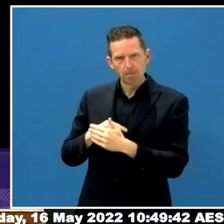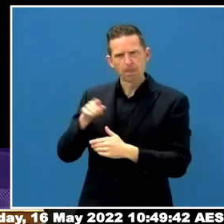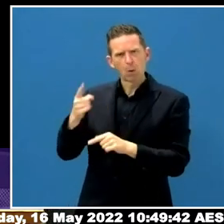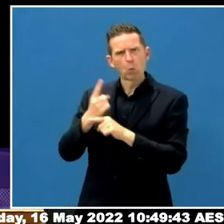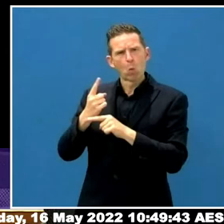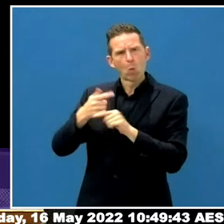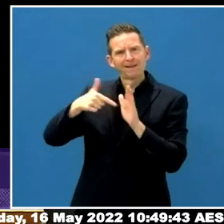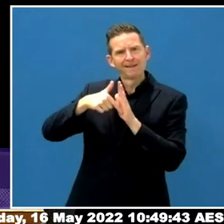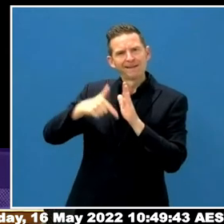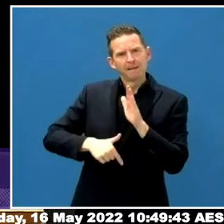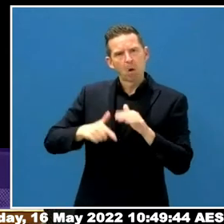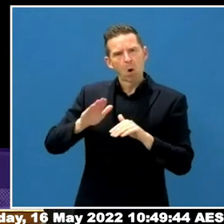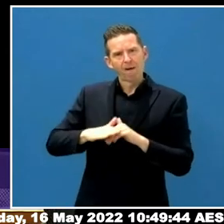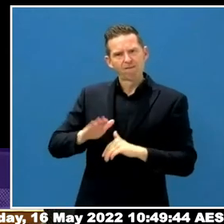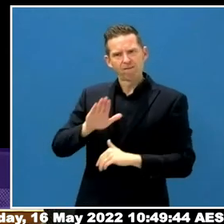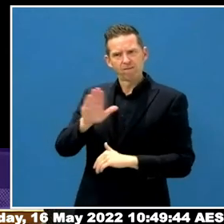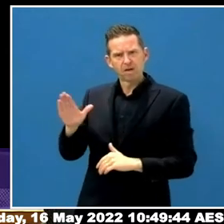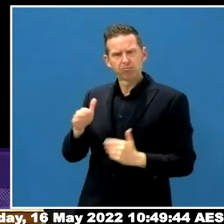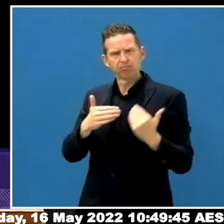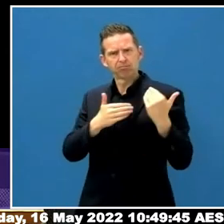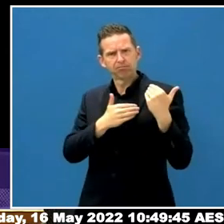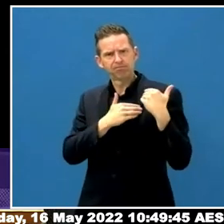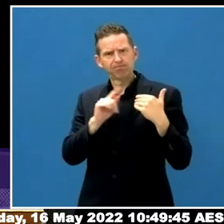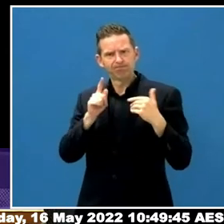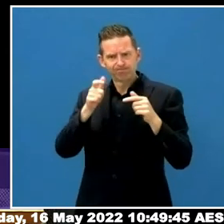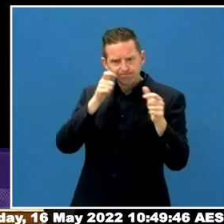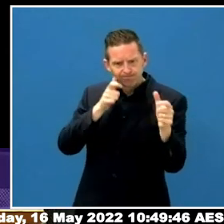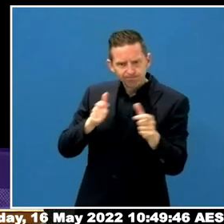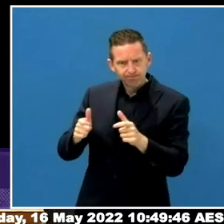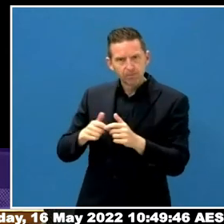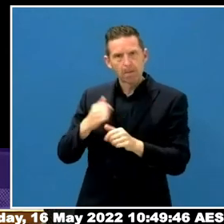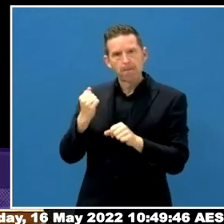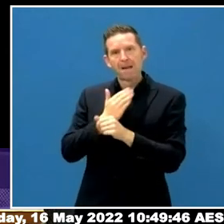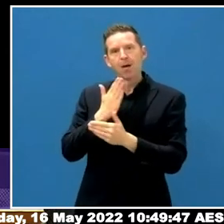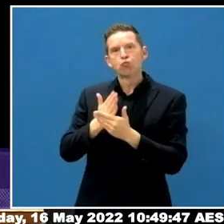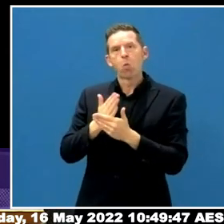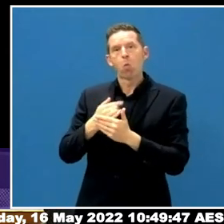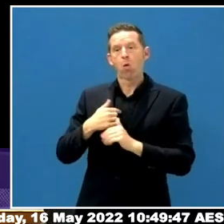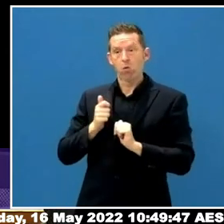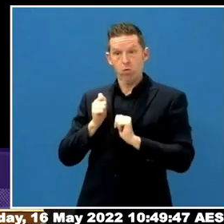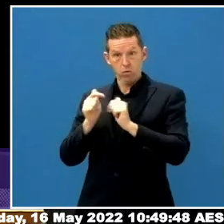the NDIS Commission with respect to registering and auditing disability service